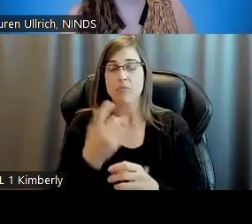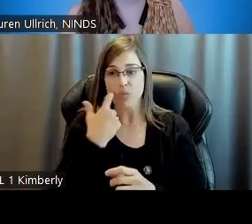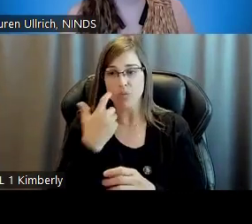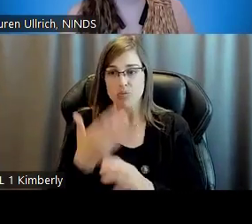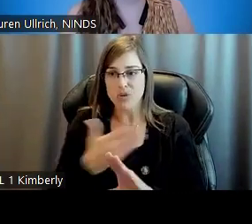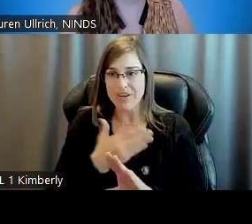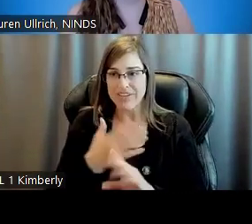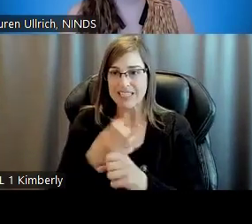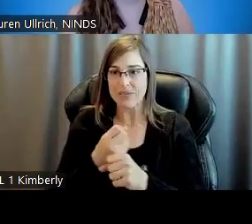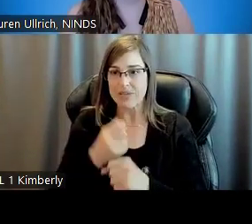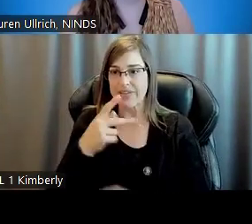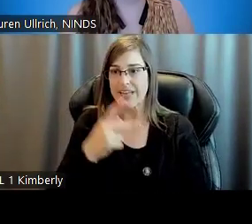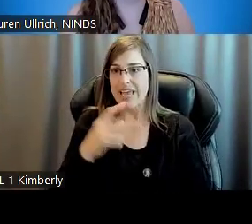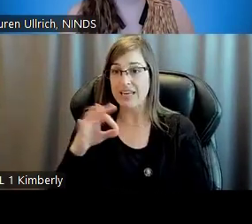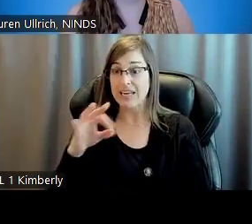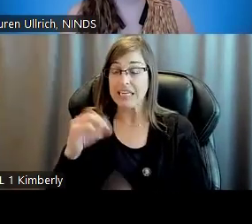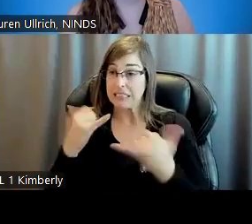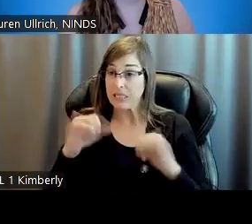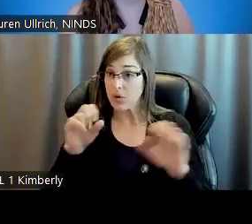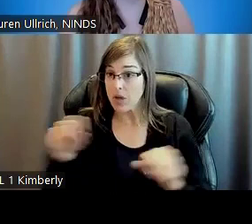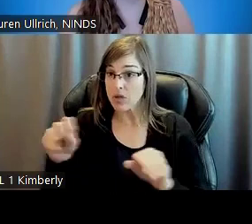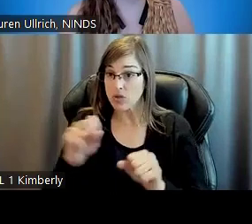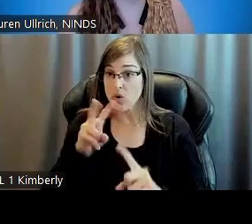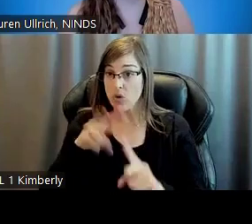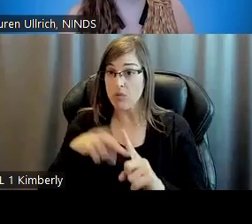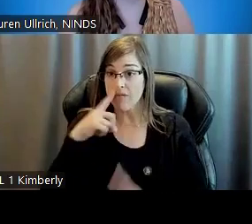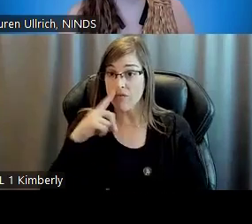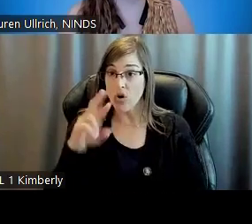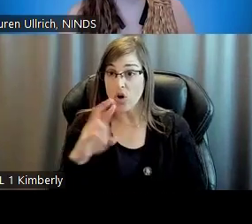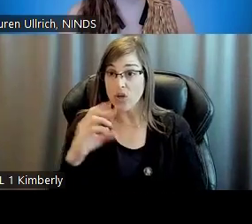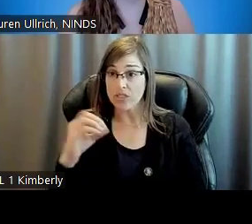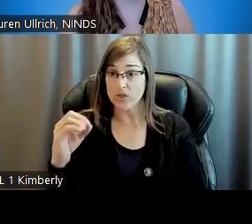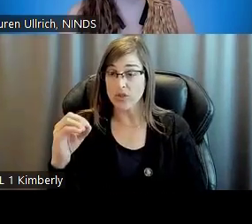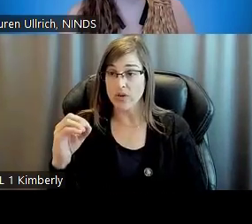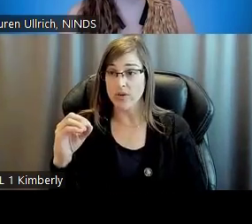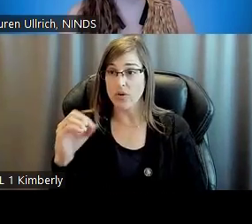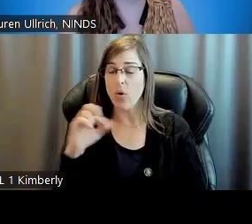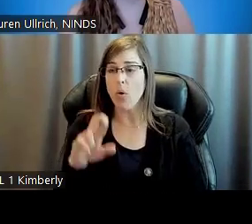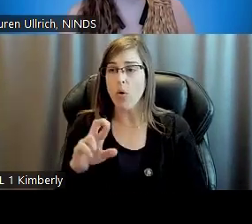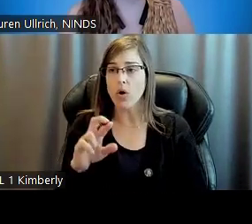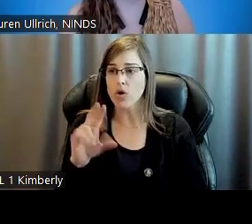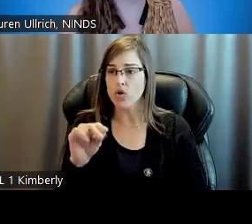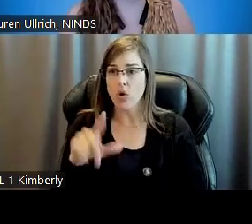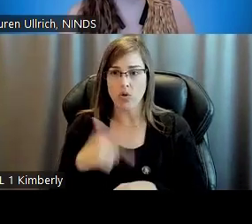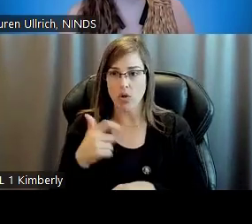is it still possible to apply for the R00, or are you no longer eligible